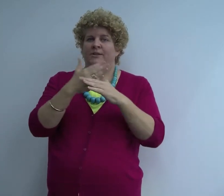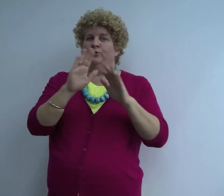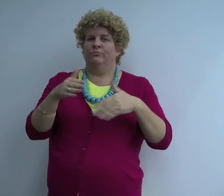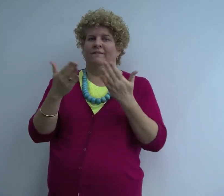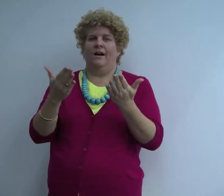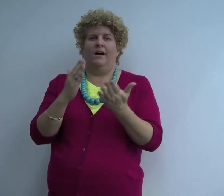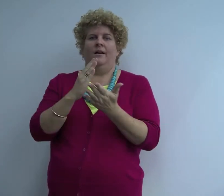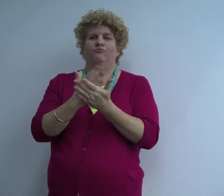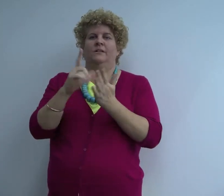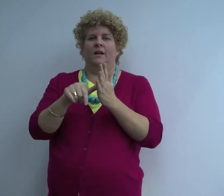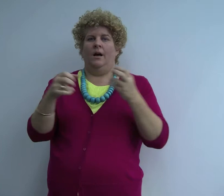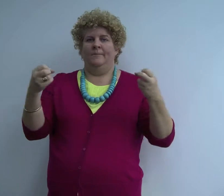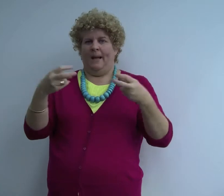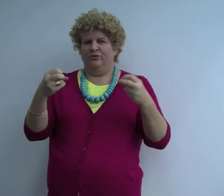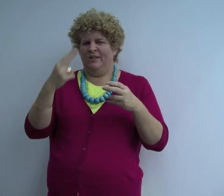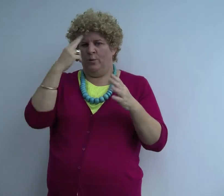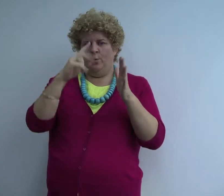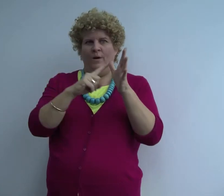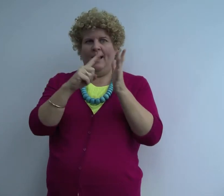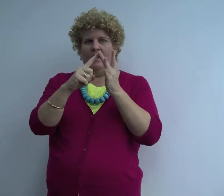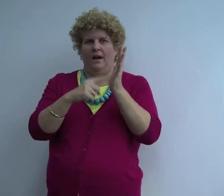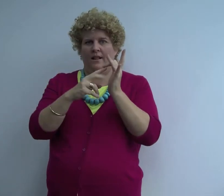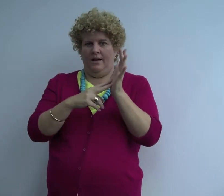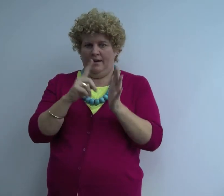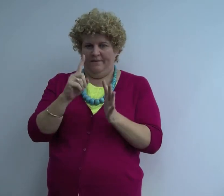to provide a real-time captioning service called Ai-Live.